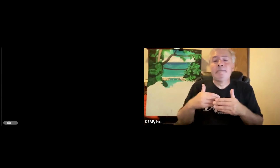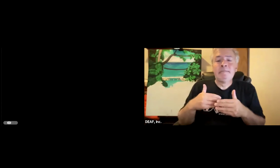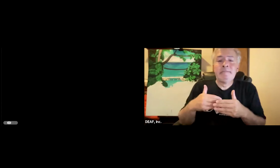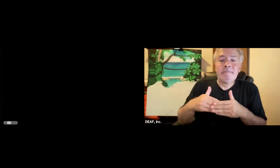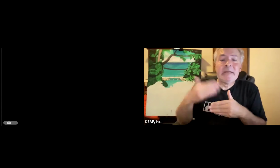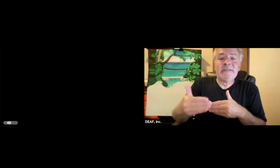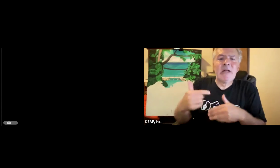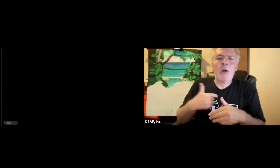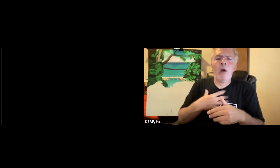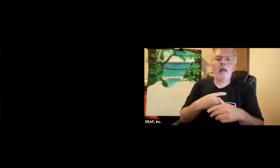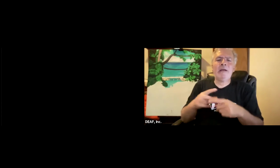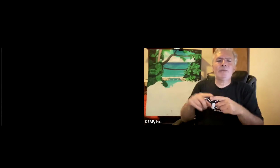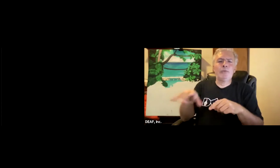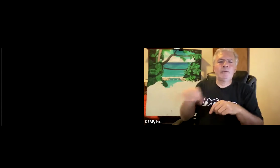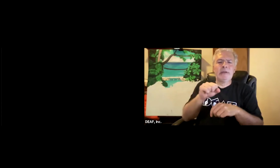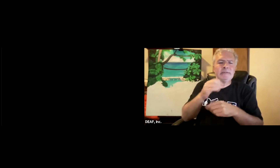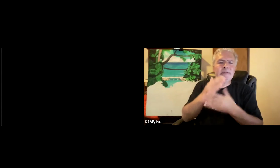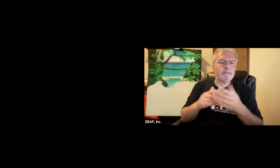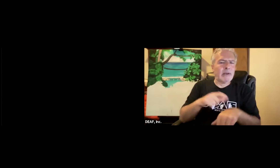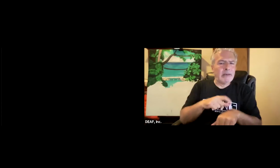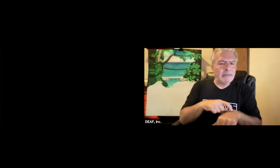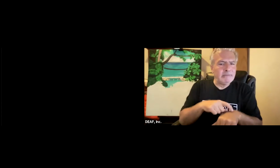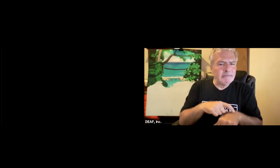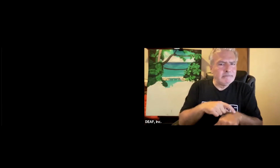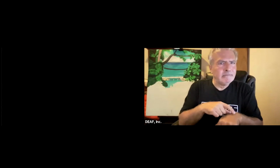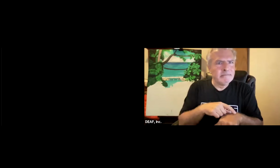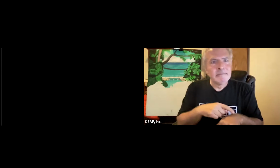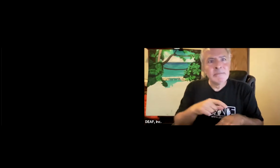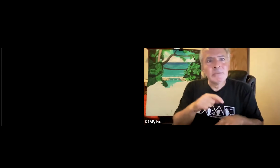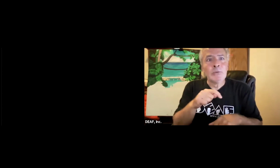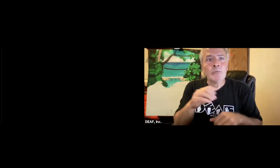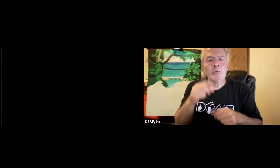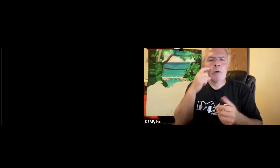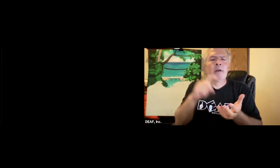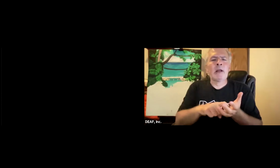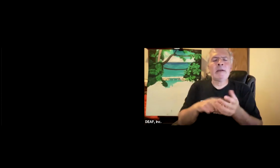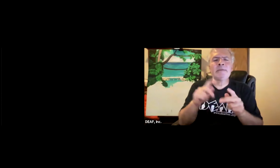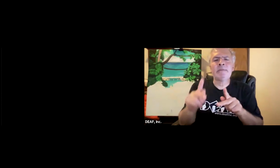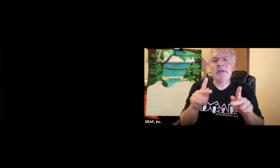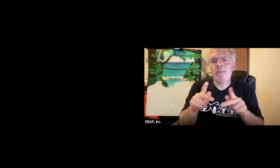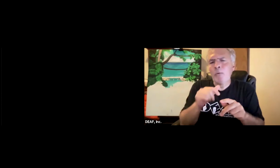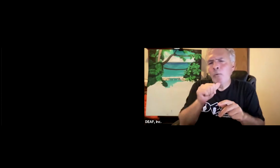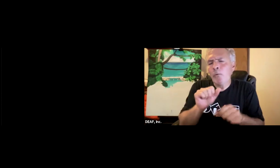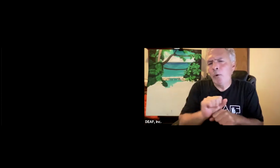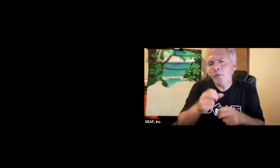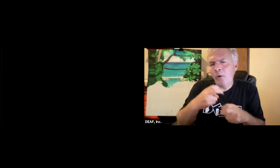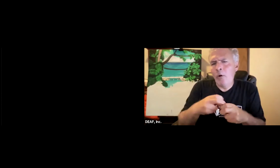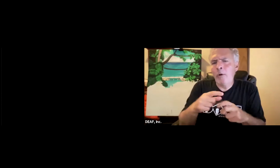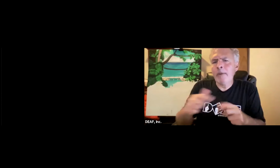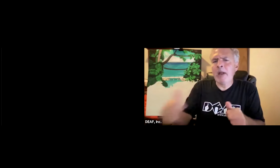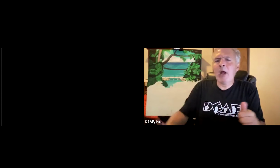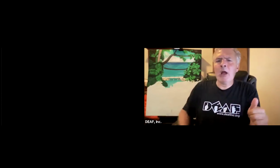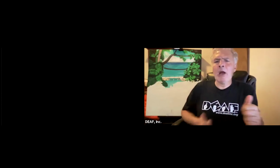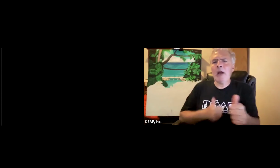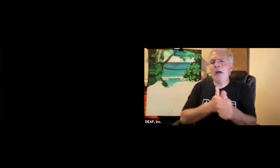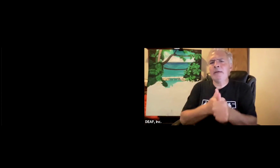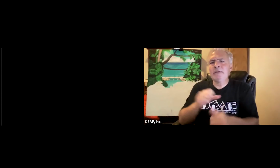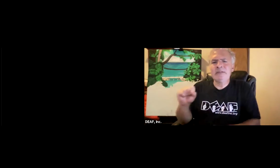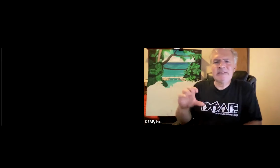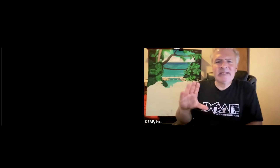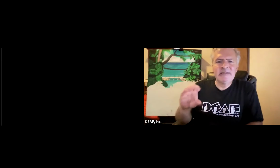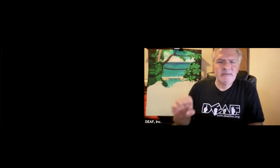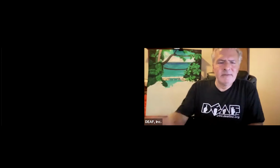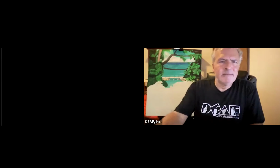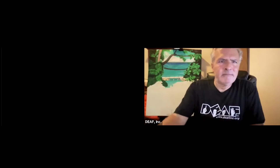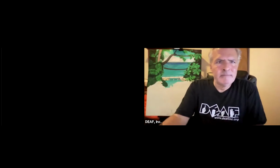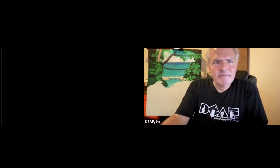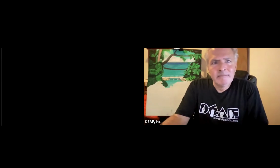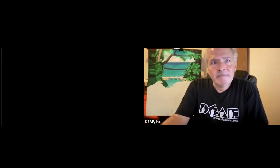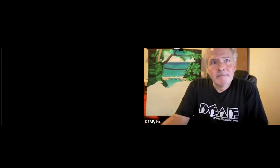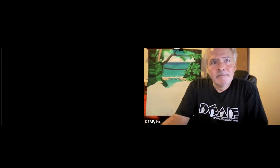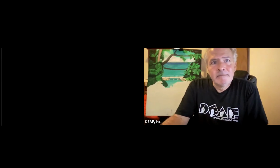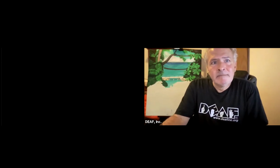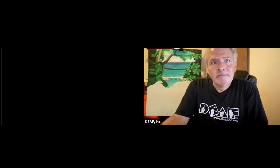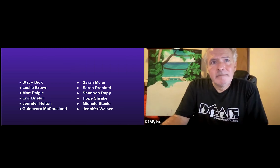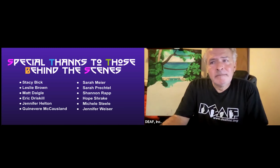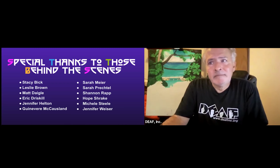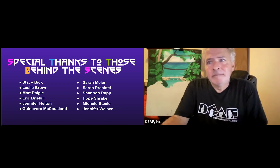Now, I would like to take a little bit of time first to recognize the people that worked hard behind the scenes.